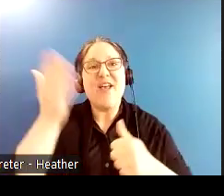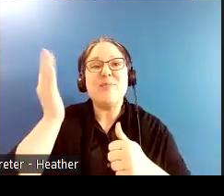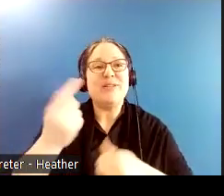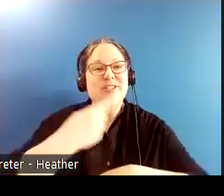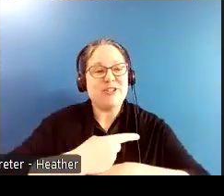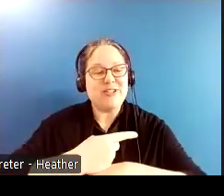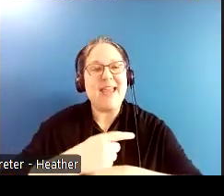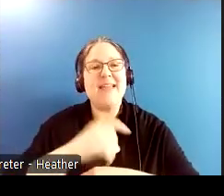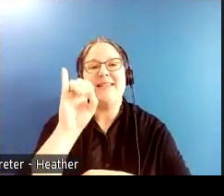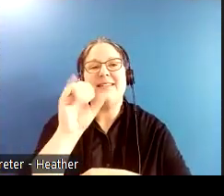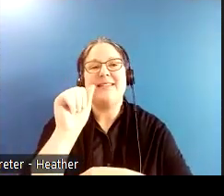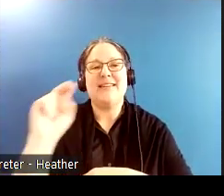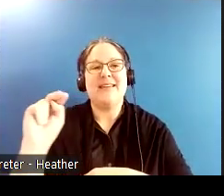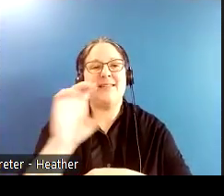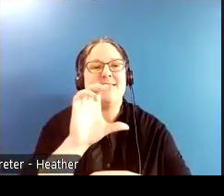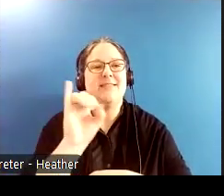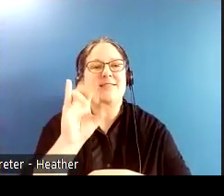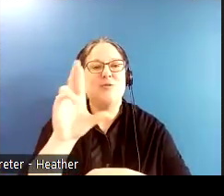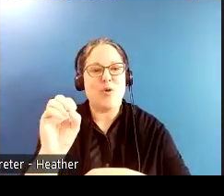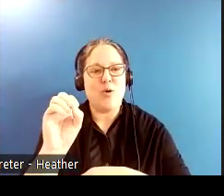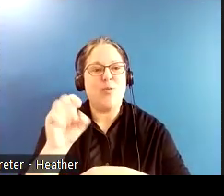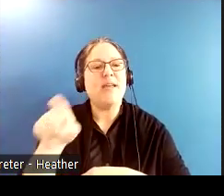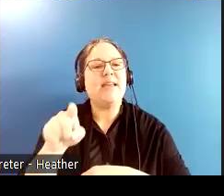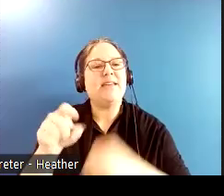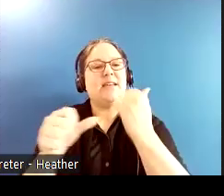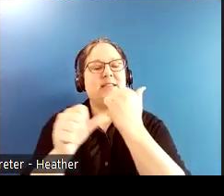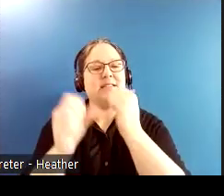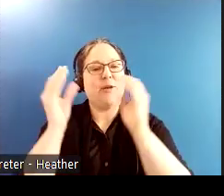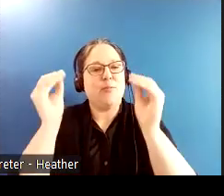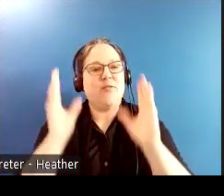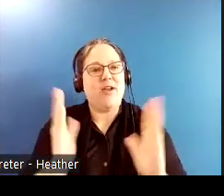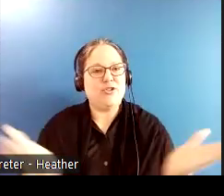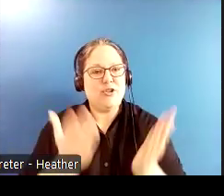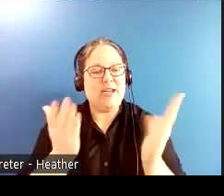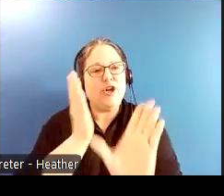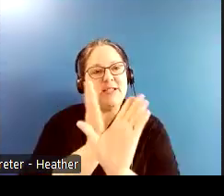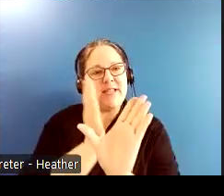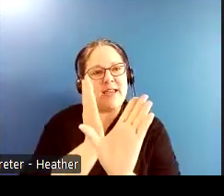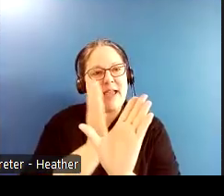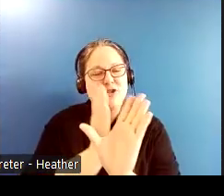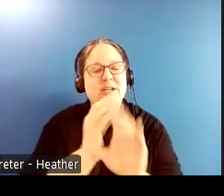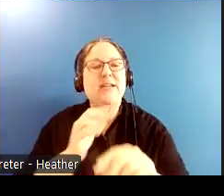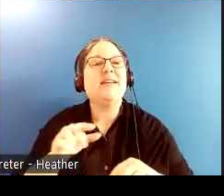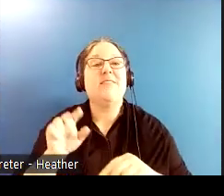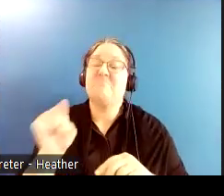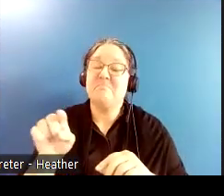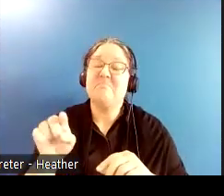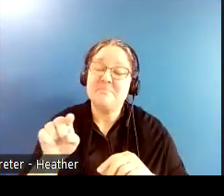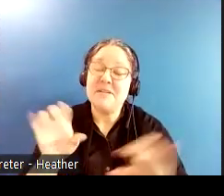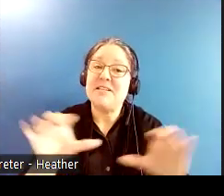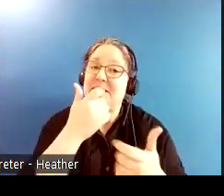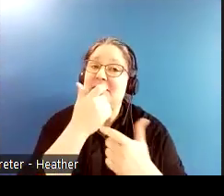is Ian so who is an assistant professor here in psychiatry. He does uh interesting research